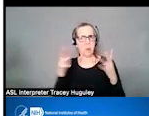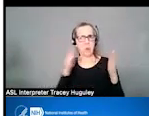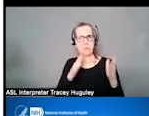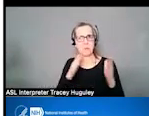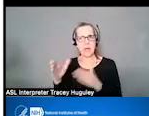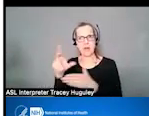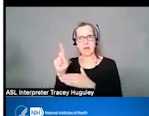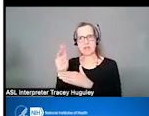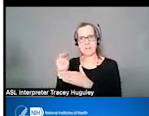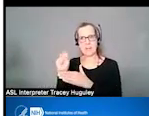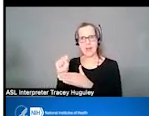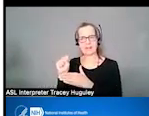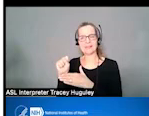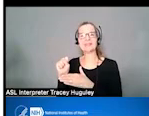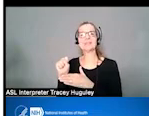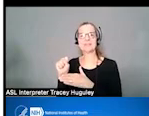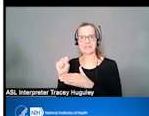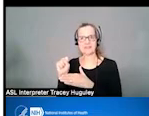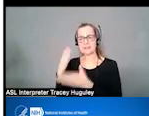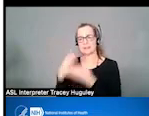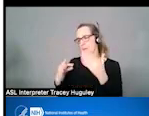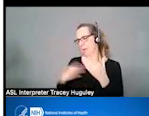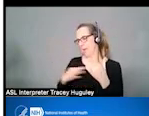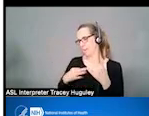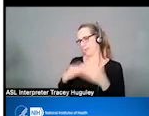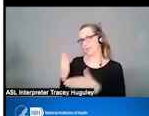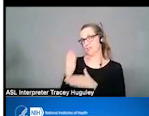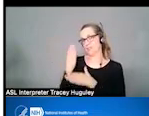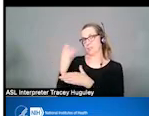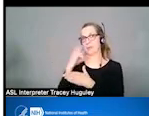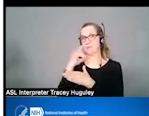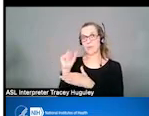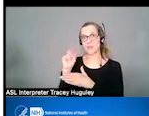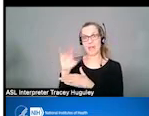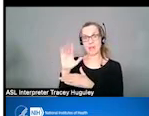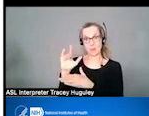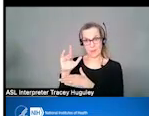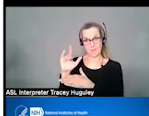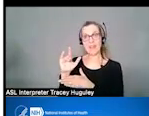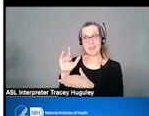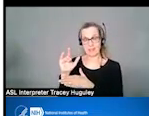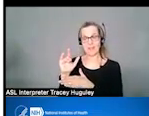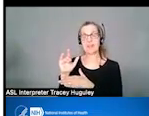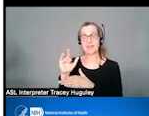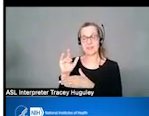if you had applications that were submitted for that January 25th due date, so that's excellent.